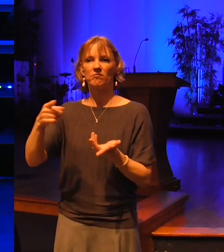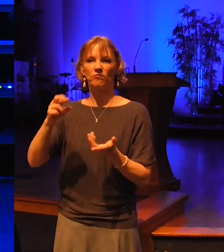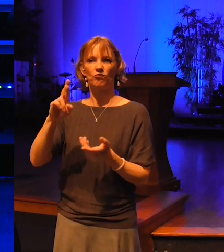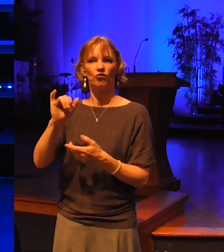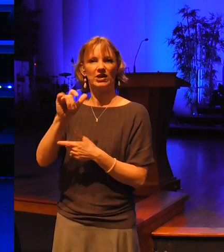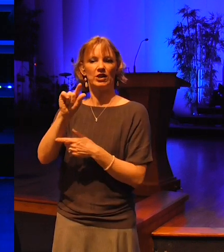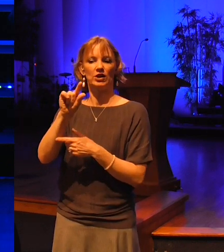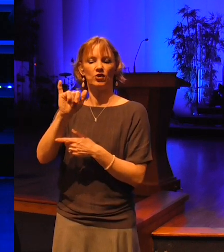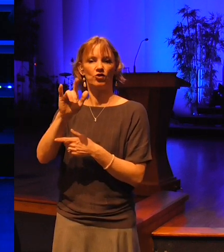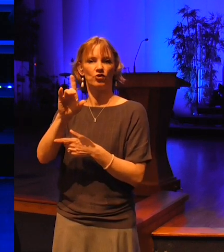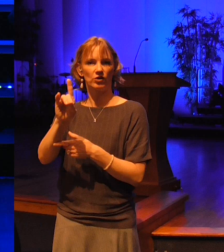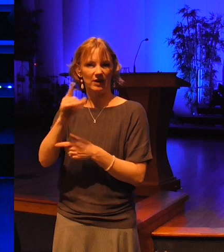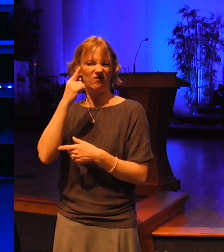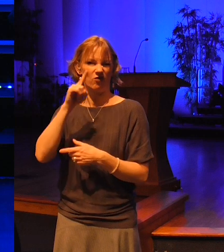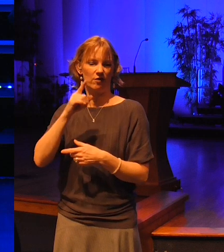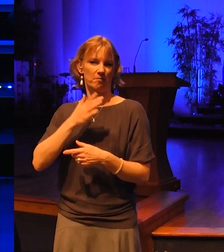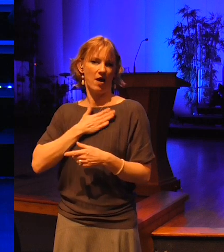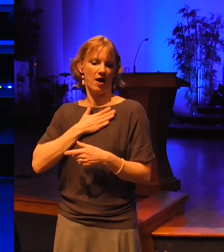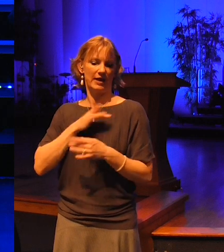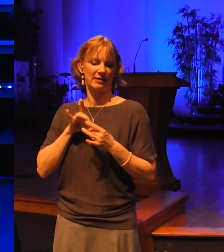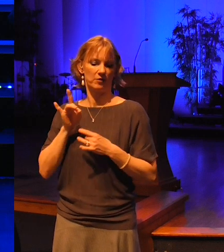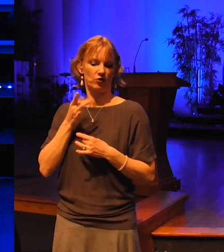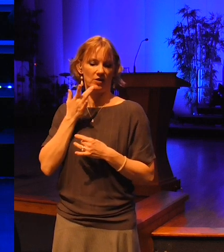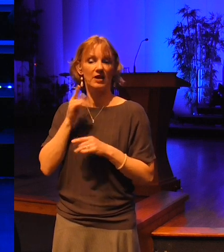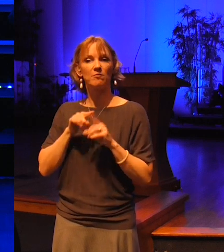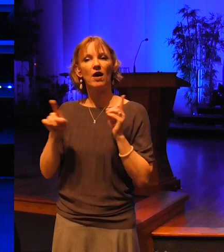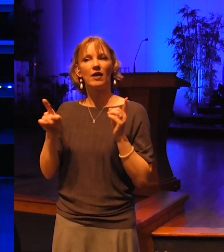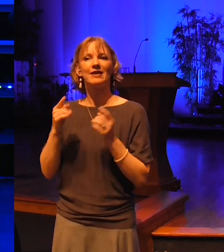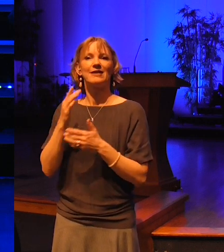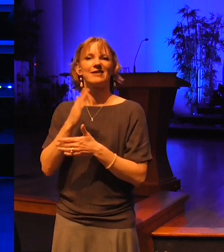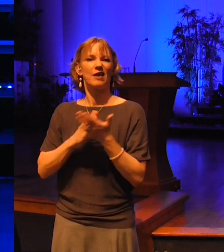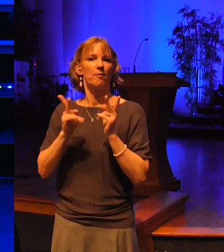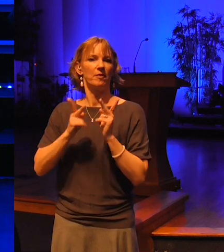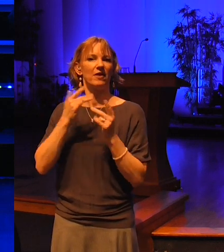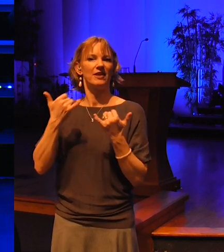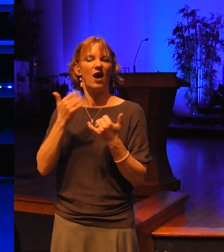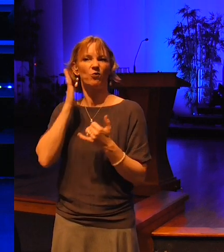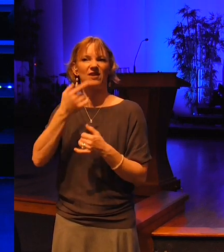taste but I think it's what the kids would call badass a woman making that happen right